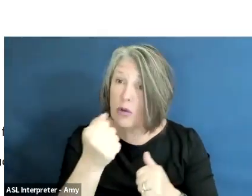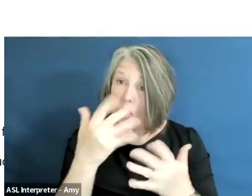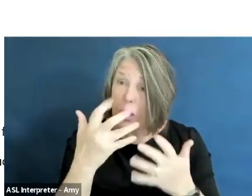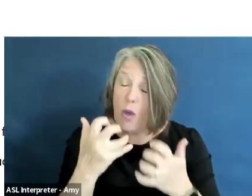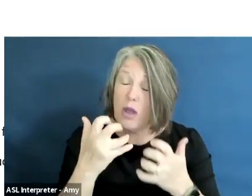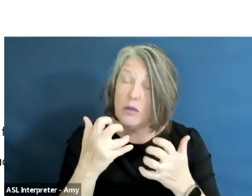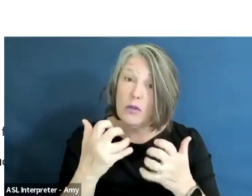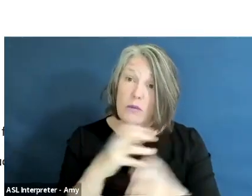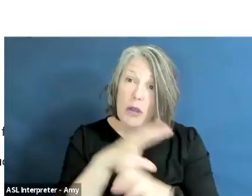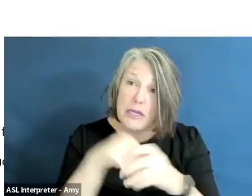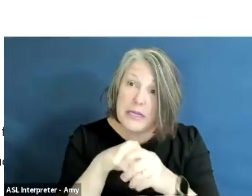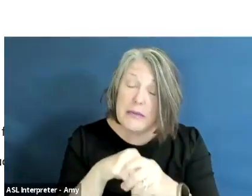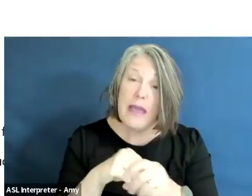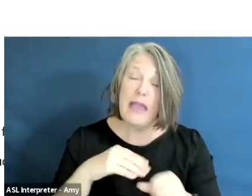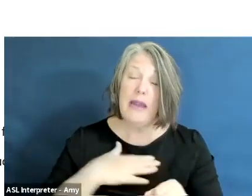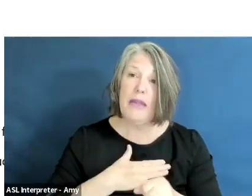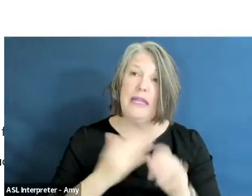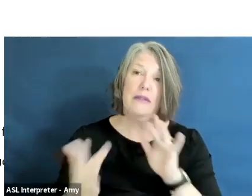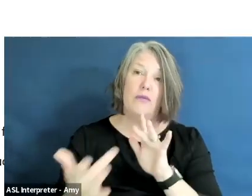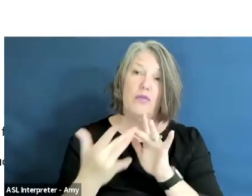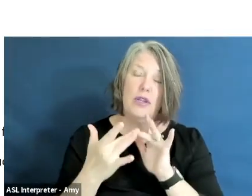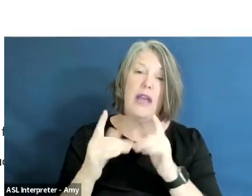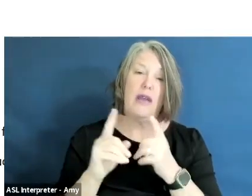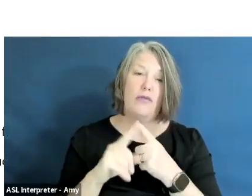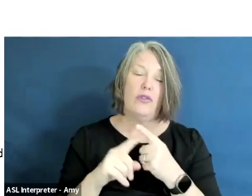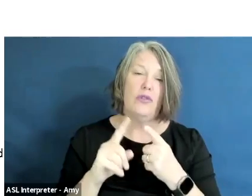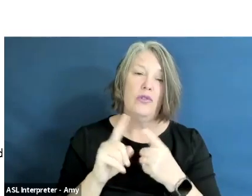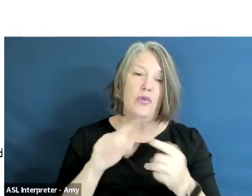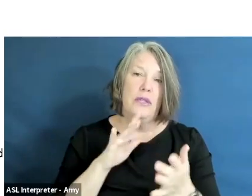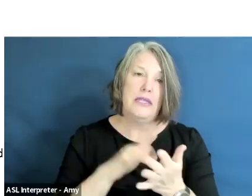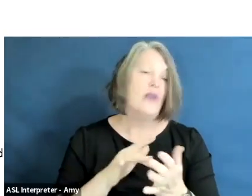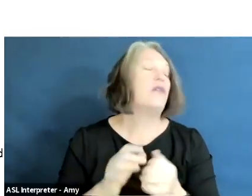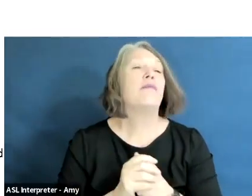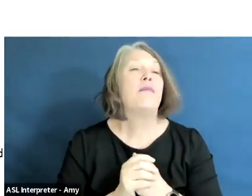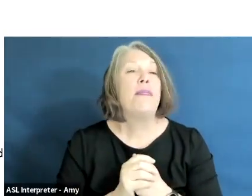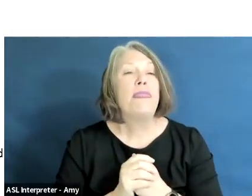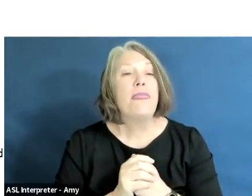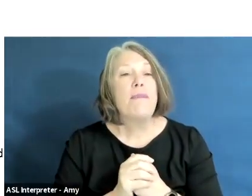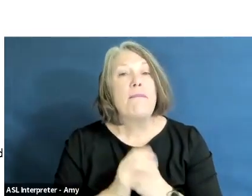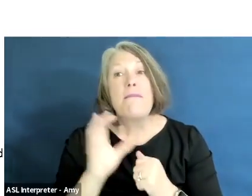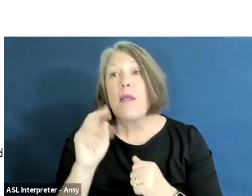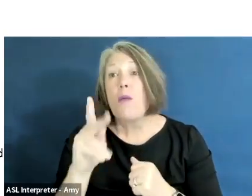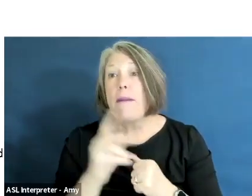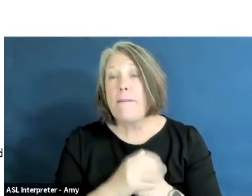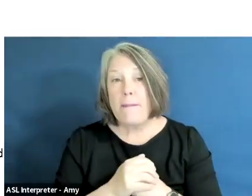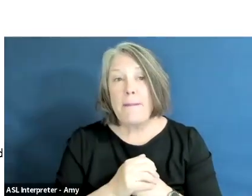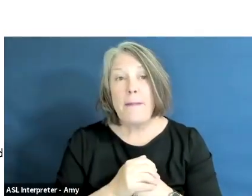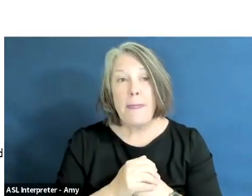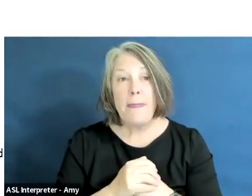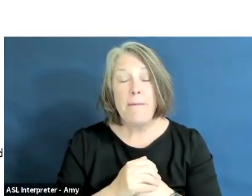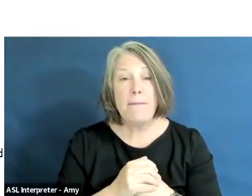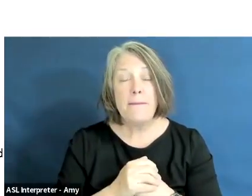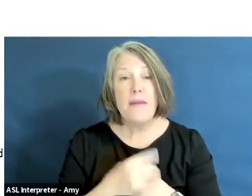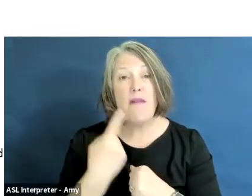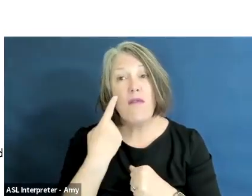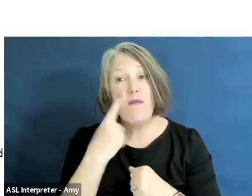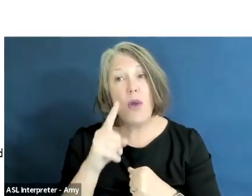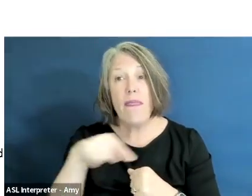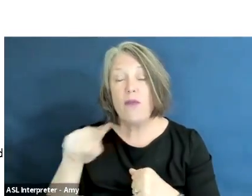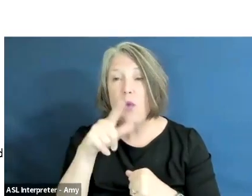please reach out to the Lurie Center. Alright so for those of you that are now thinking, okay,